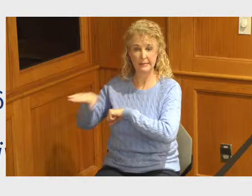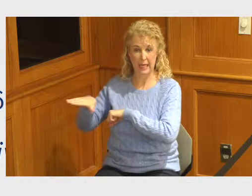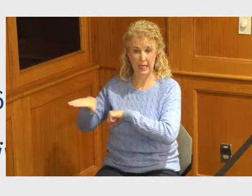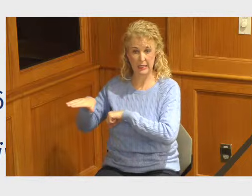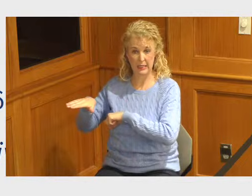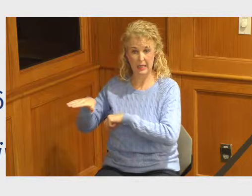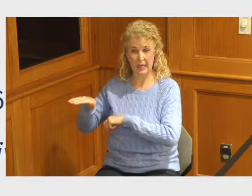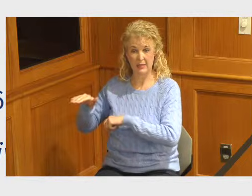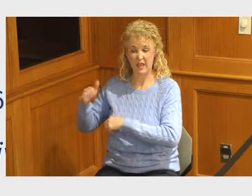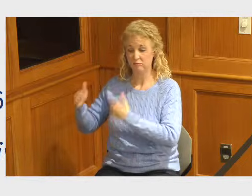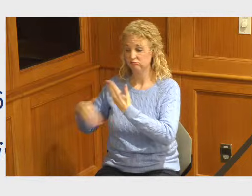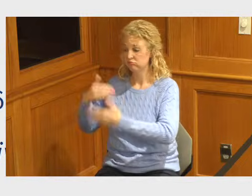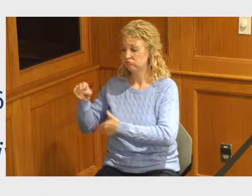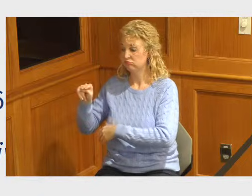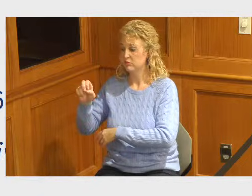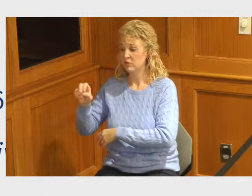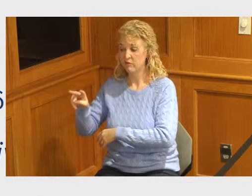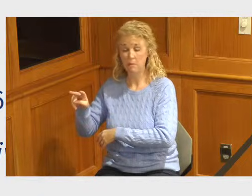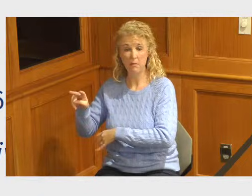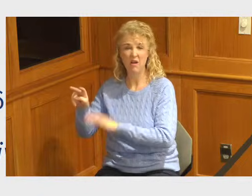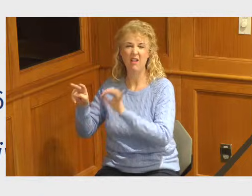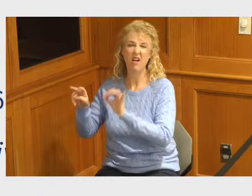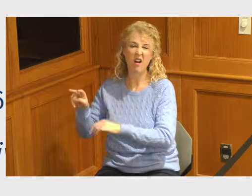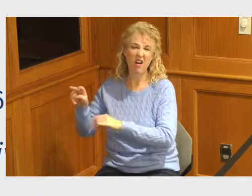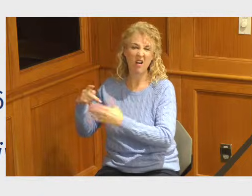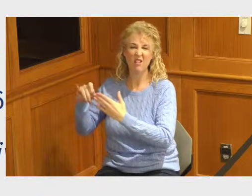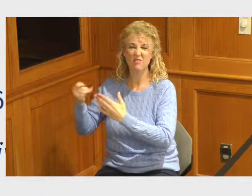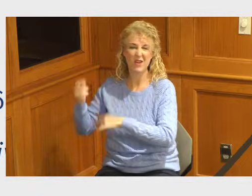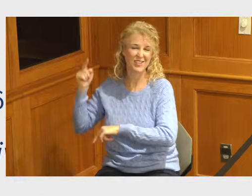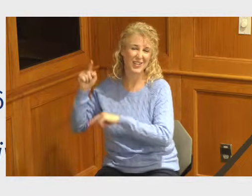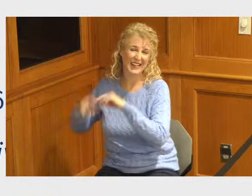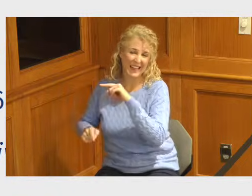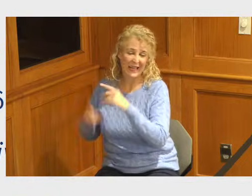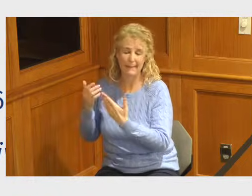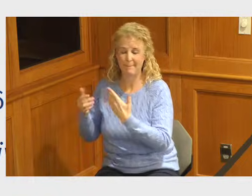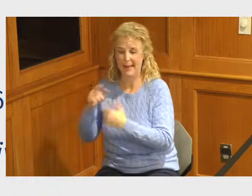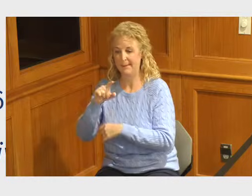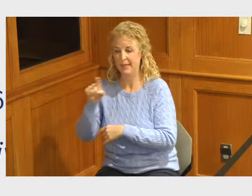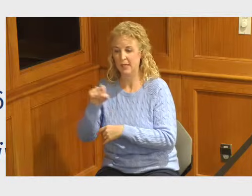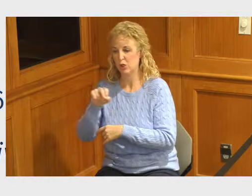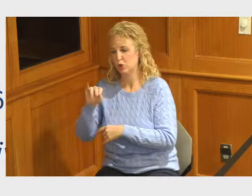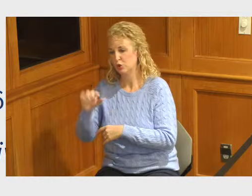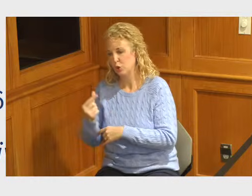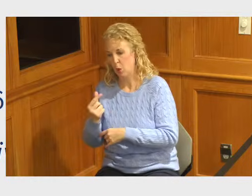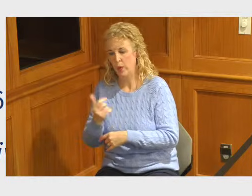find out in November that it can't happen because it can't get the zoning it needs or there's some